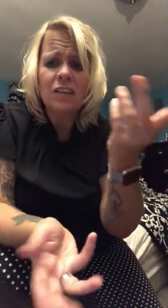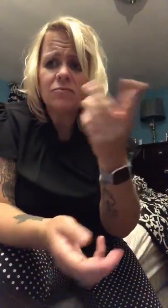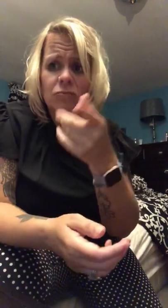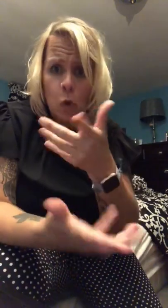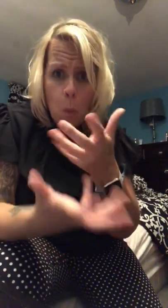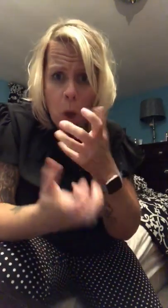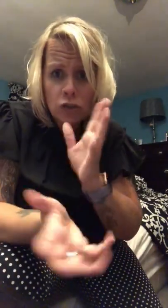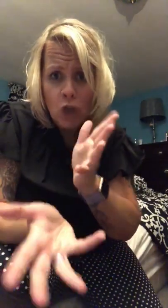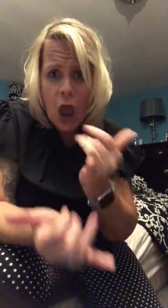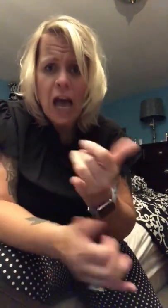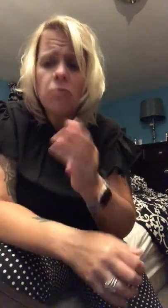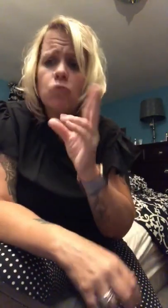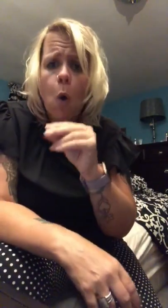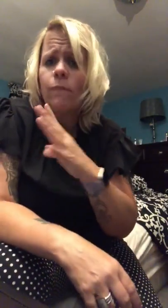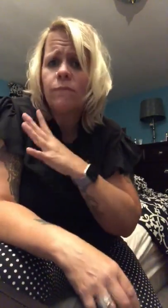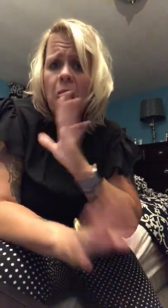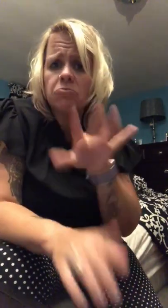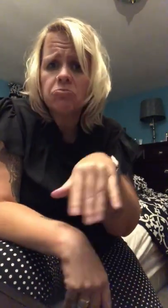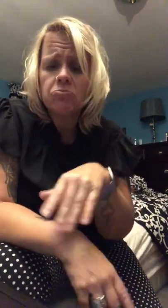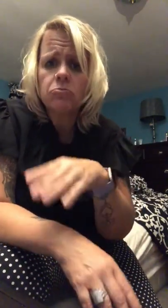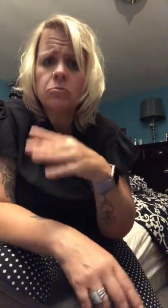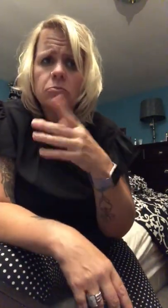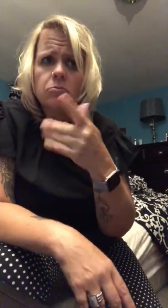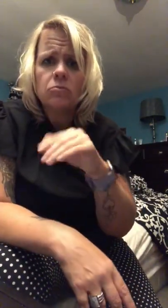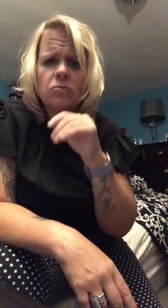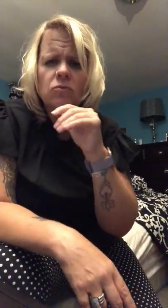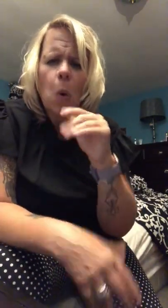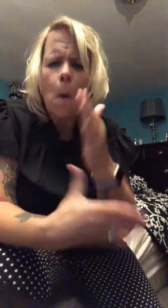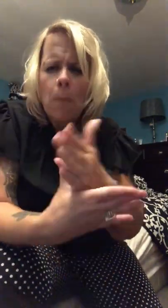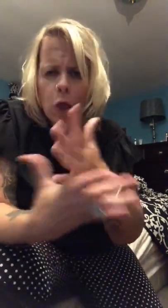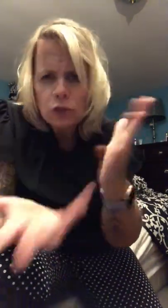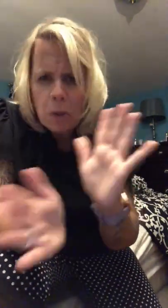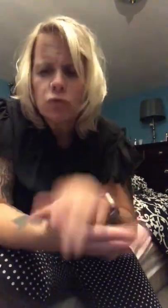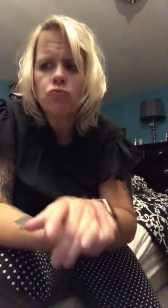If they don't want to talk right now, it's their choice. Don't bother them so much.